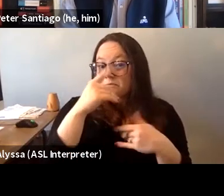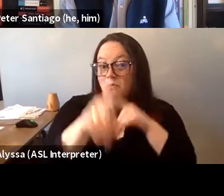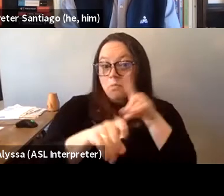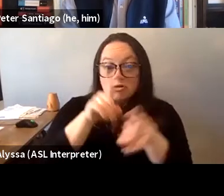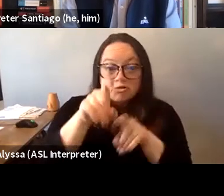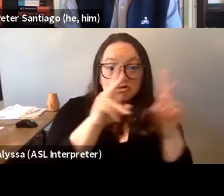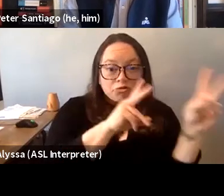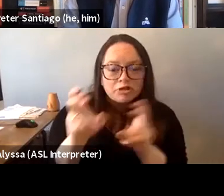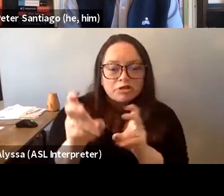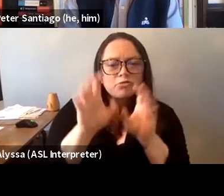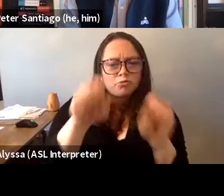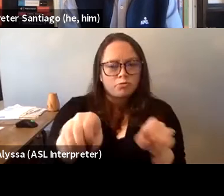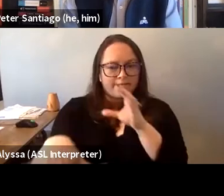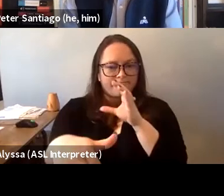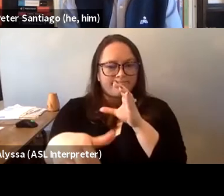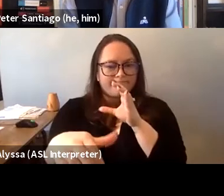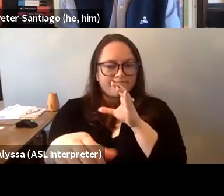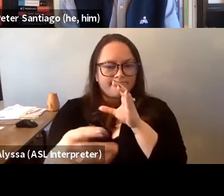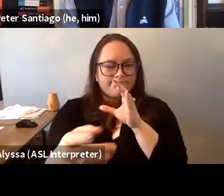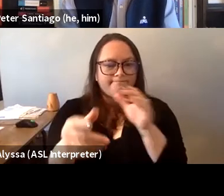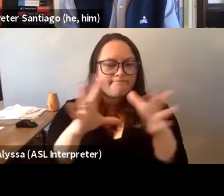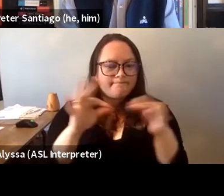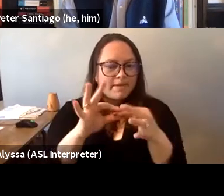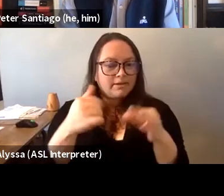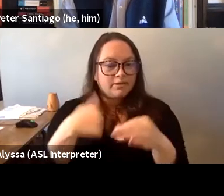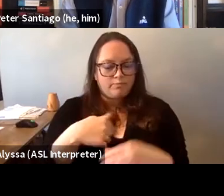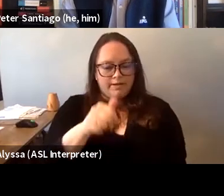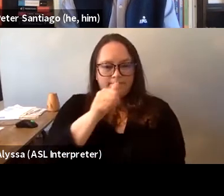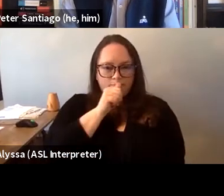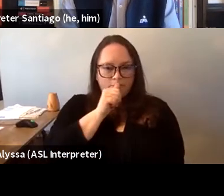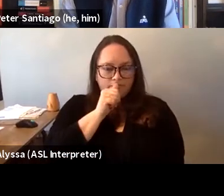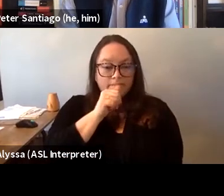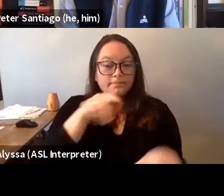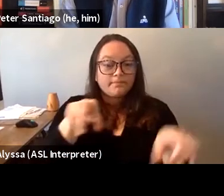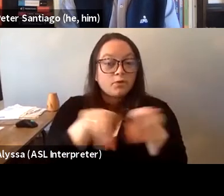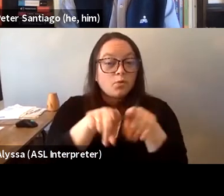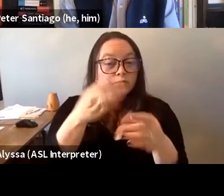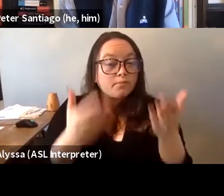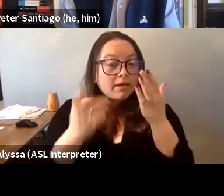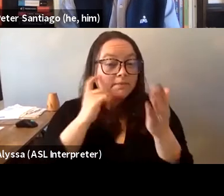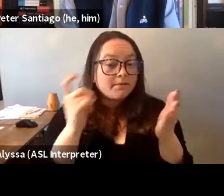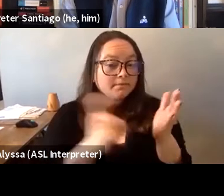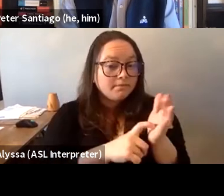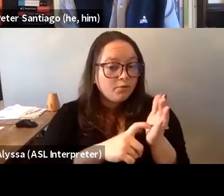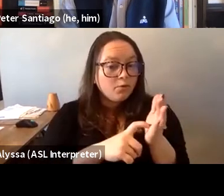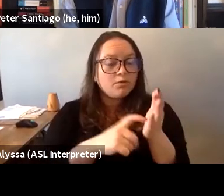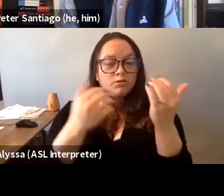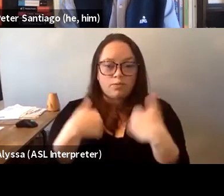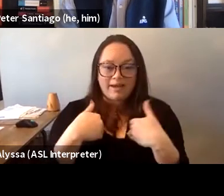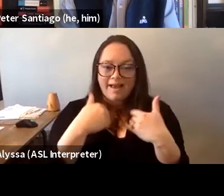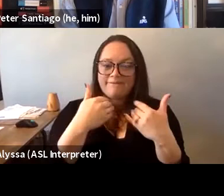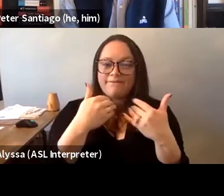transcript feature on zoom to provide captions. But we also have sign language interpreters helping us throughout the panel.